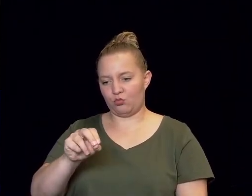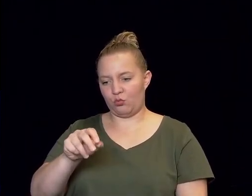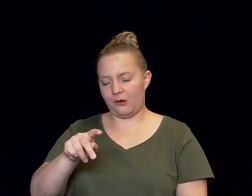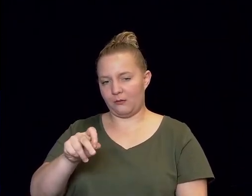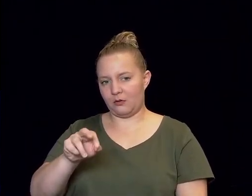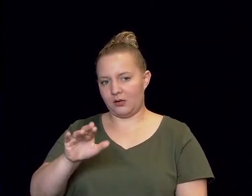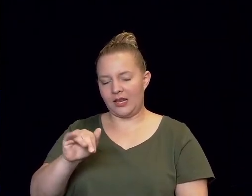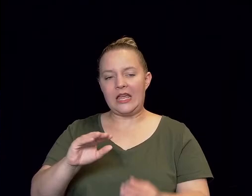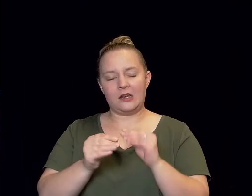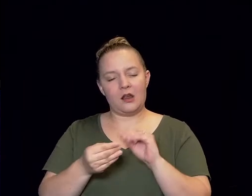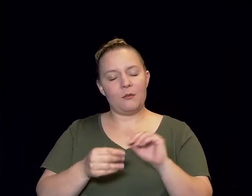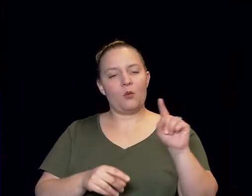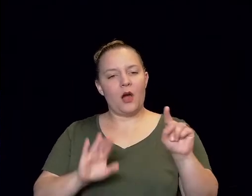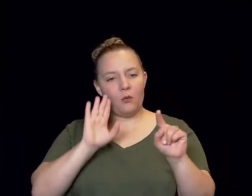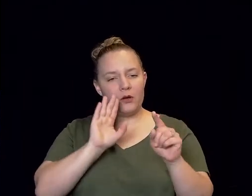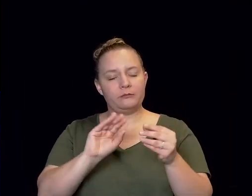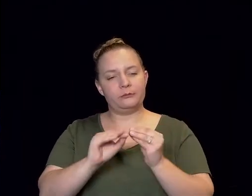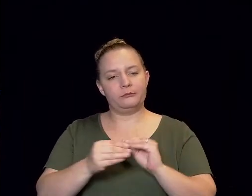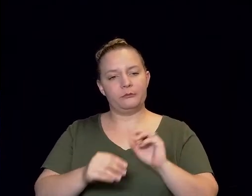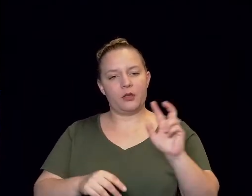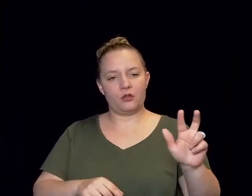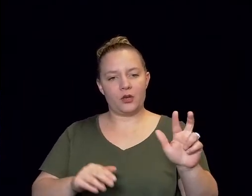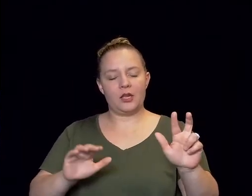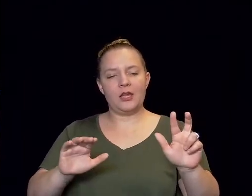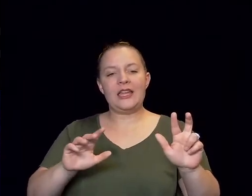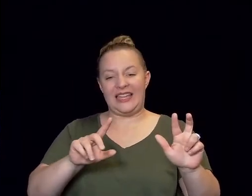I'm going to take the number 3 and I'm going to distribute to both the terms. So again, I'm going